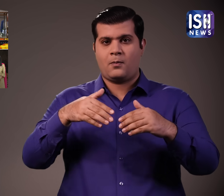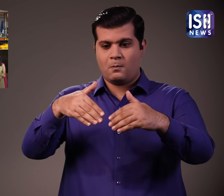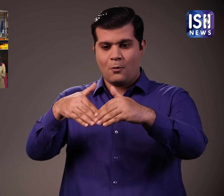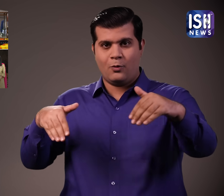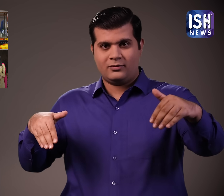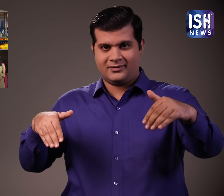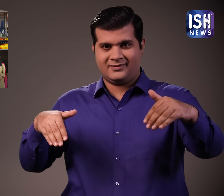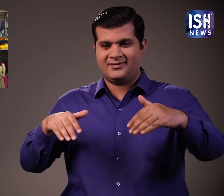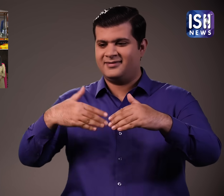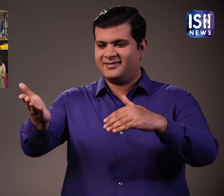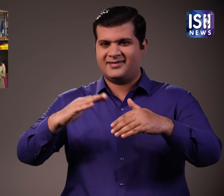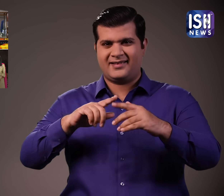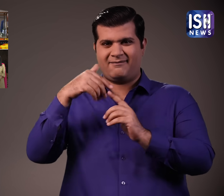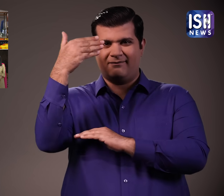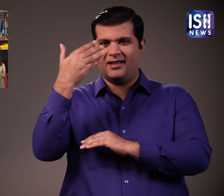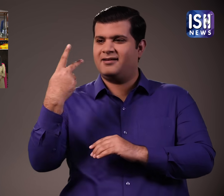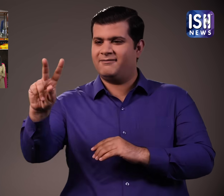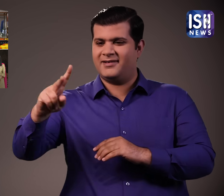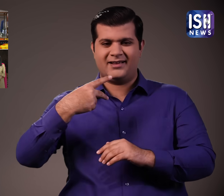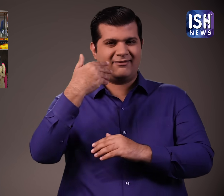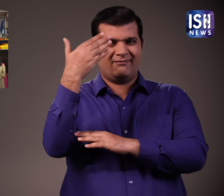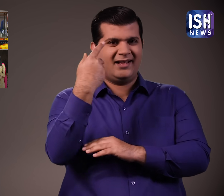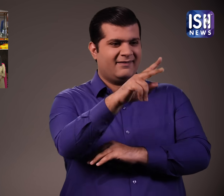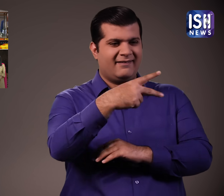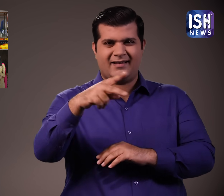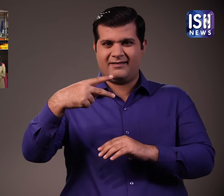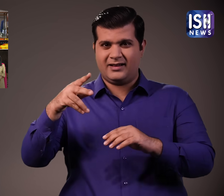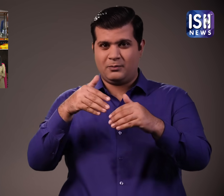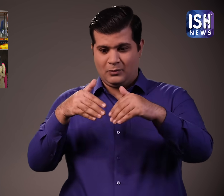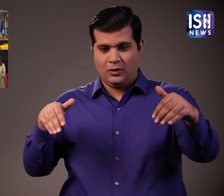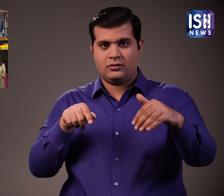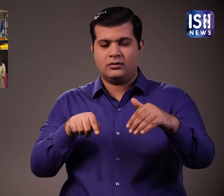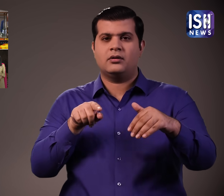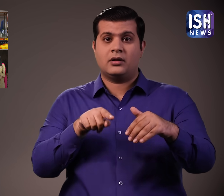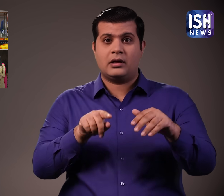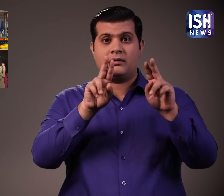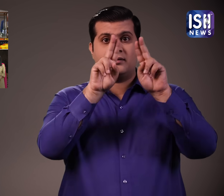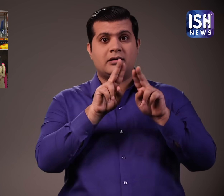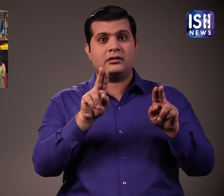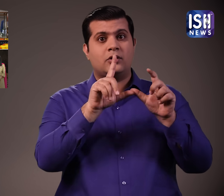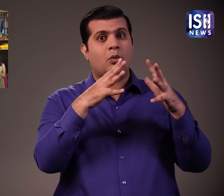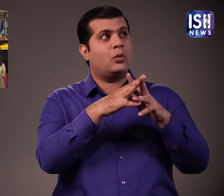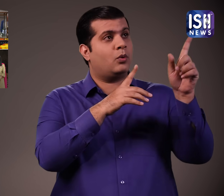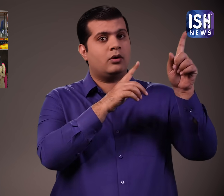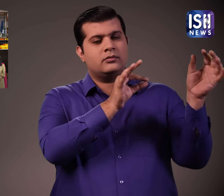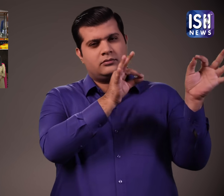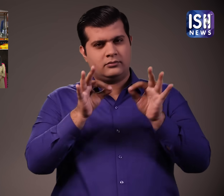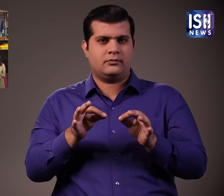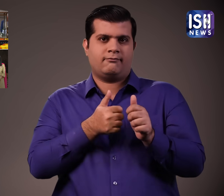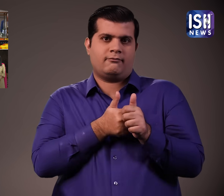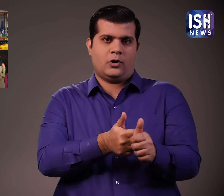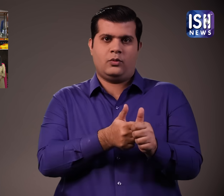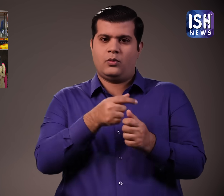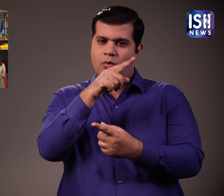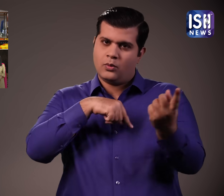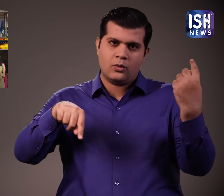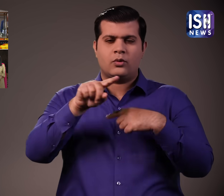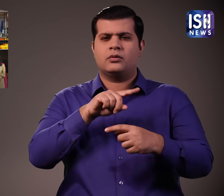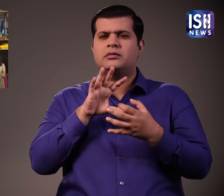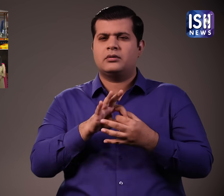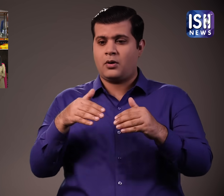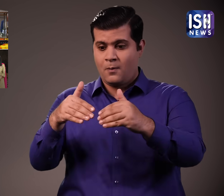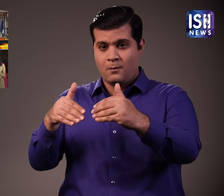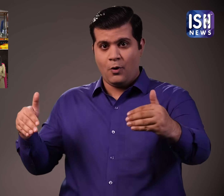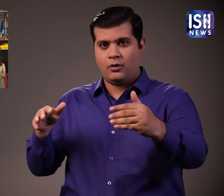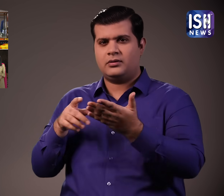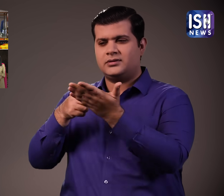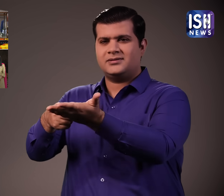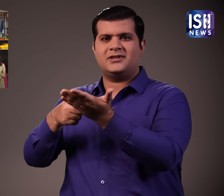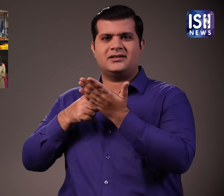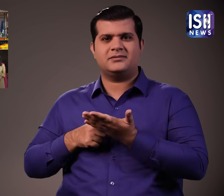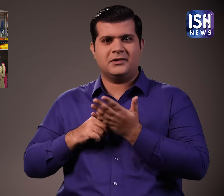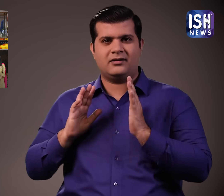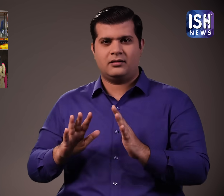that all countries should uphold the principles of international law with regards to territorial integrity